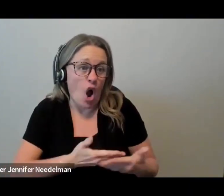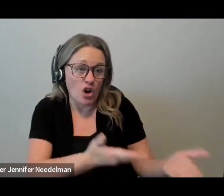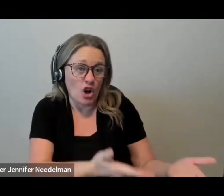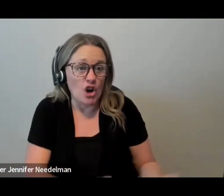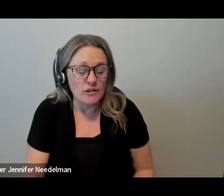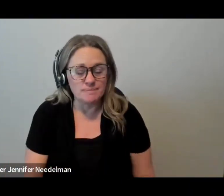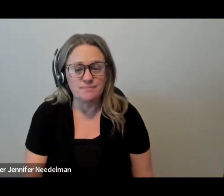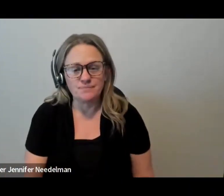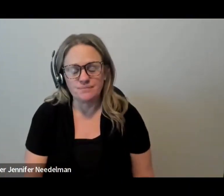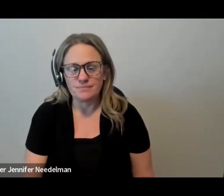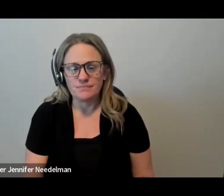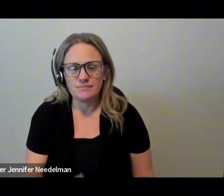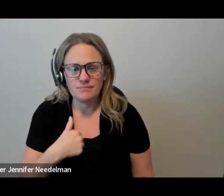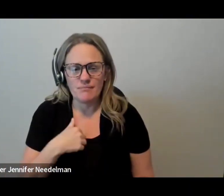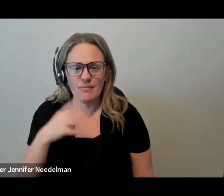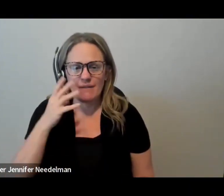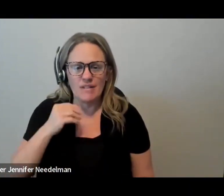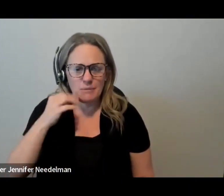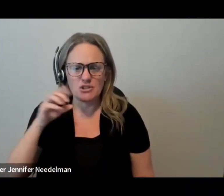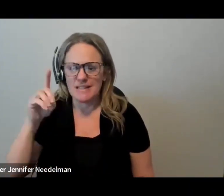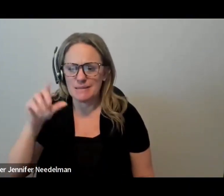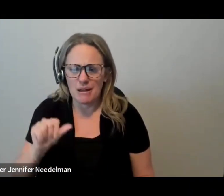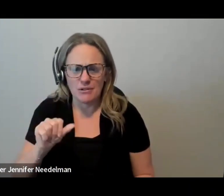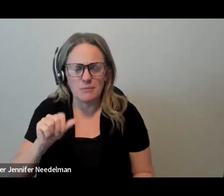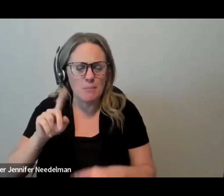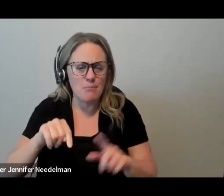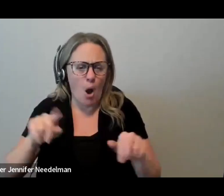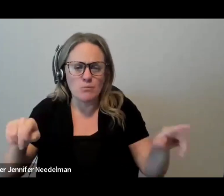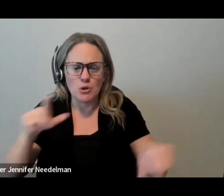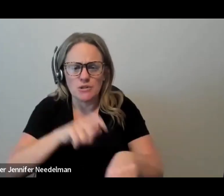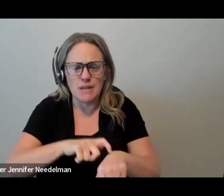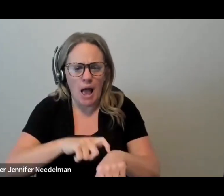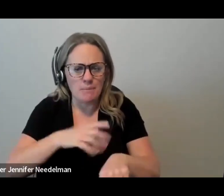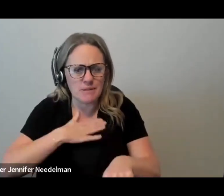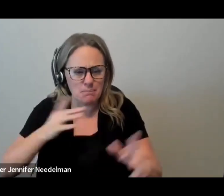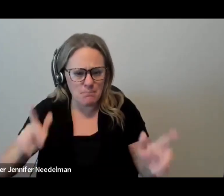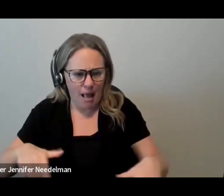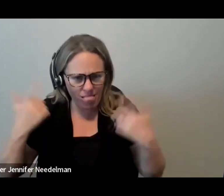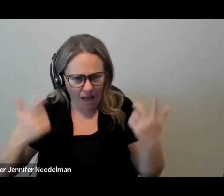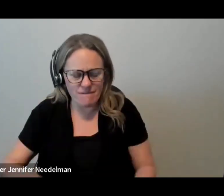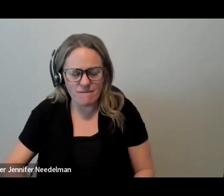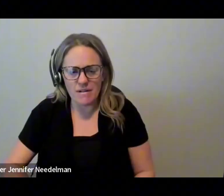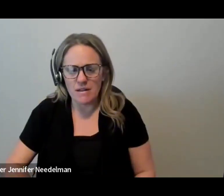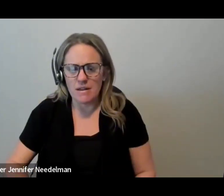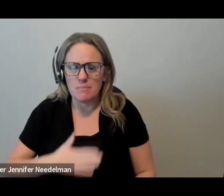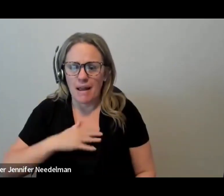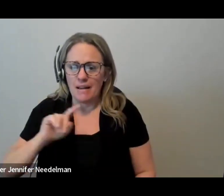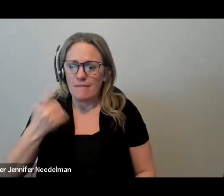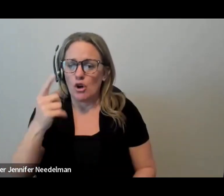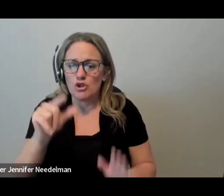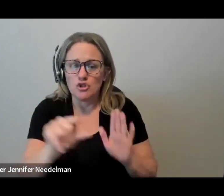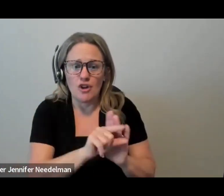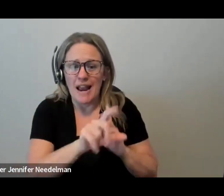You know, I've, I've experienced disability multiple times in my life. I, you know, spent my first grade year being homeschooled